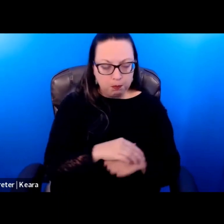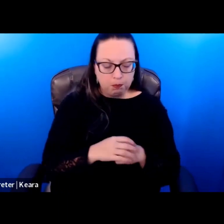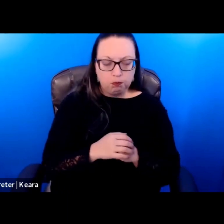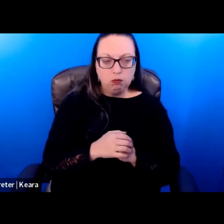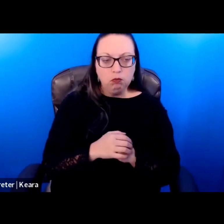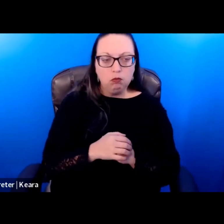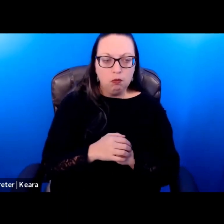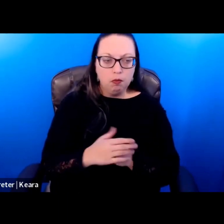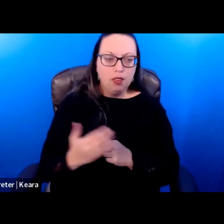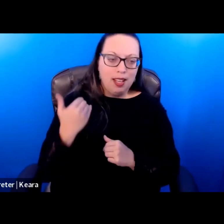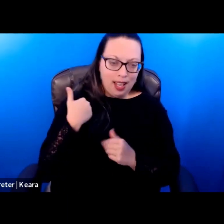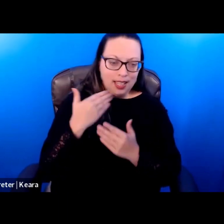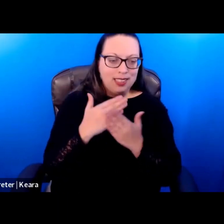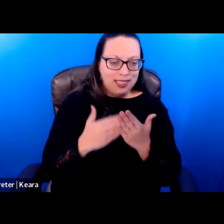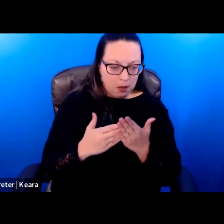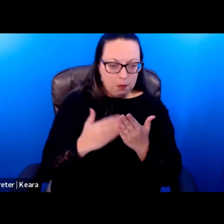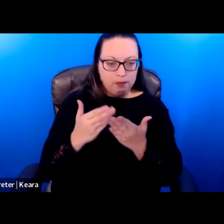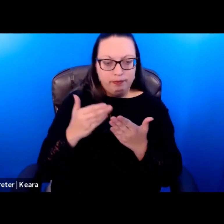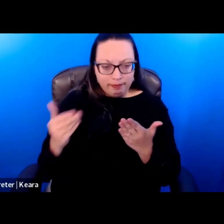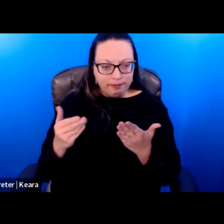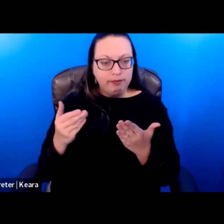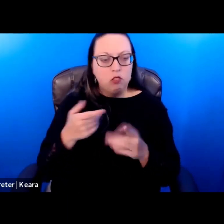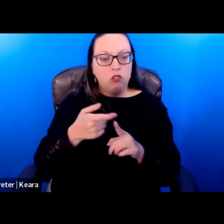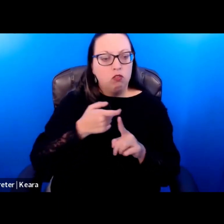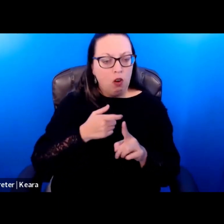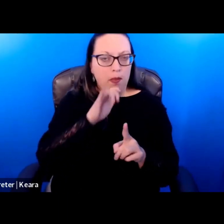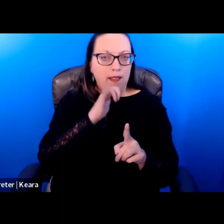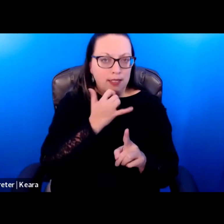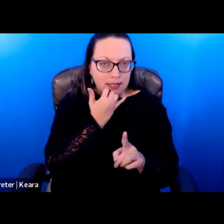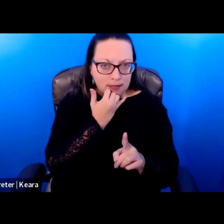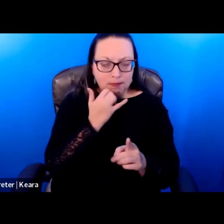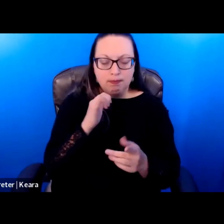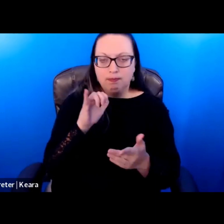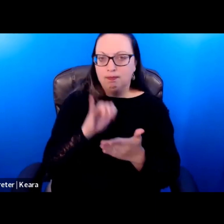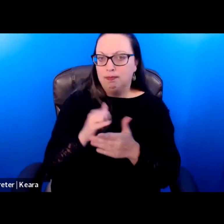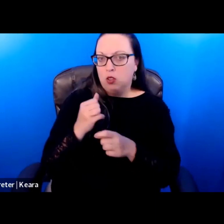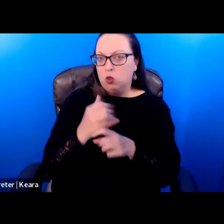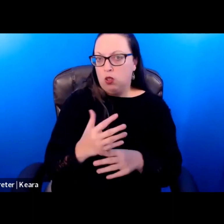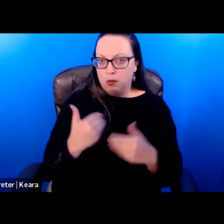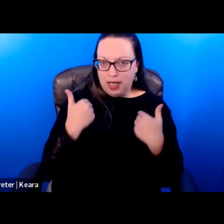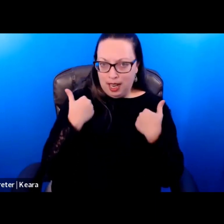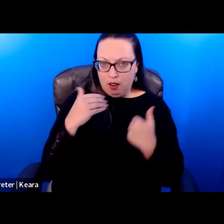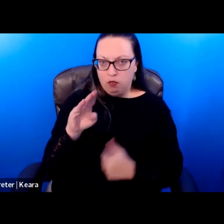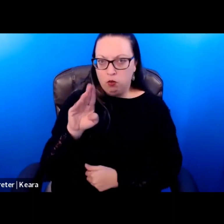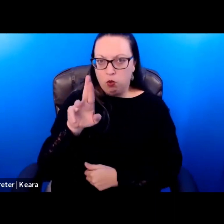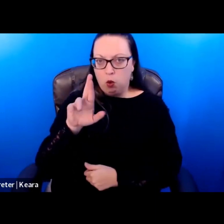some complications from the accident, which caused us to have some sort of brain leakage and things of that nature. So